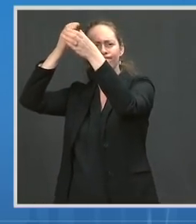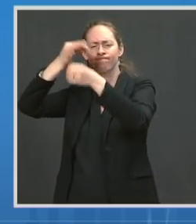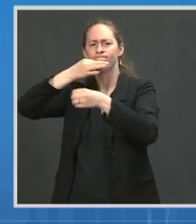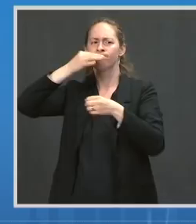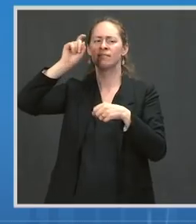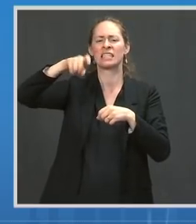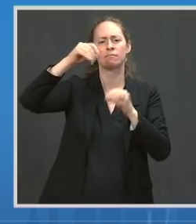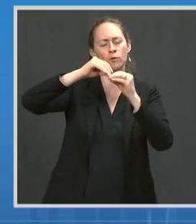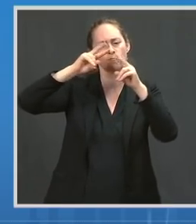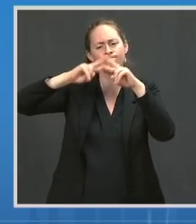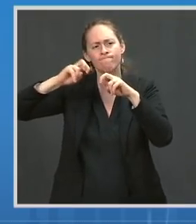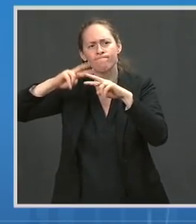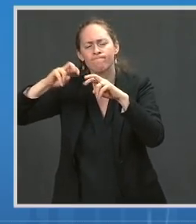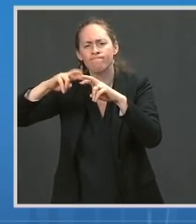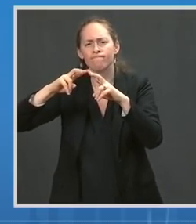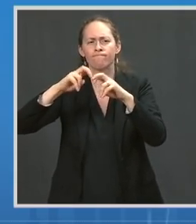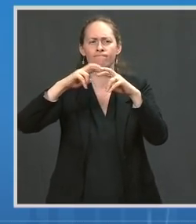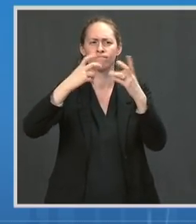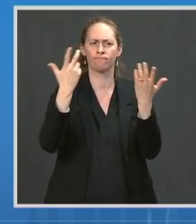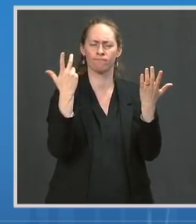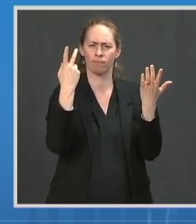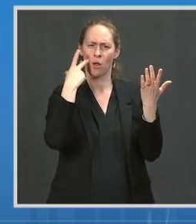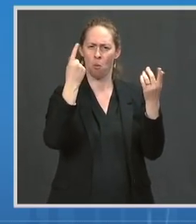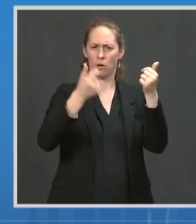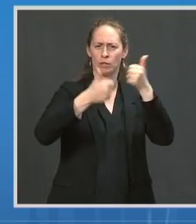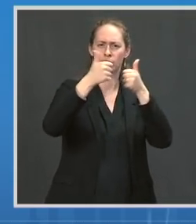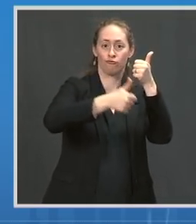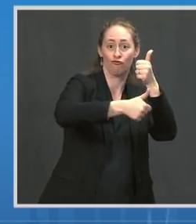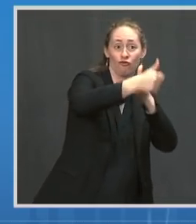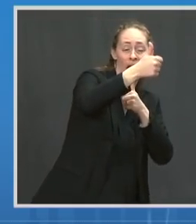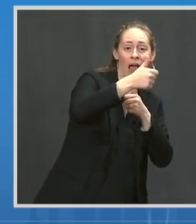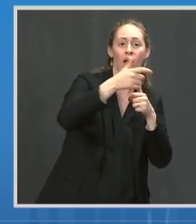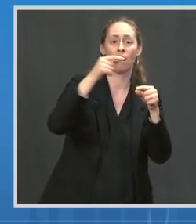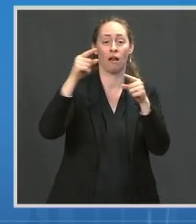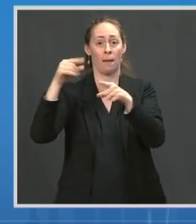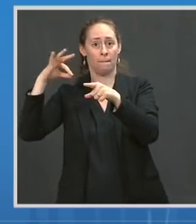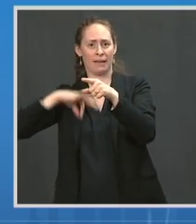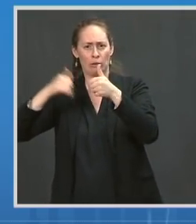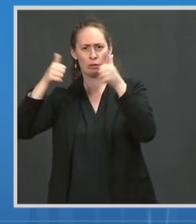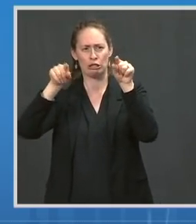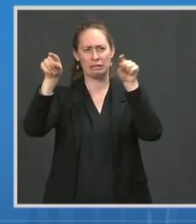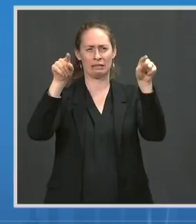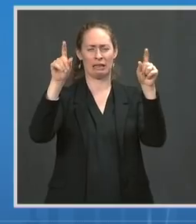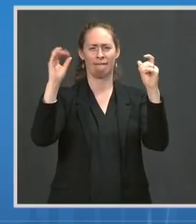and the risk-benefit analysis that has been -- that CDC is actively conducting,